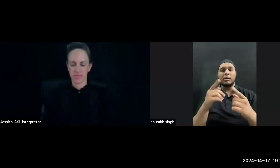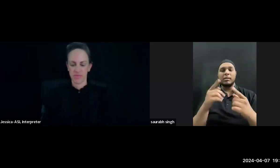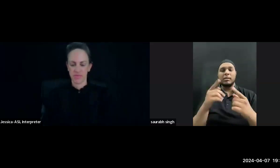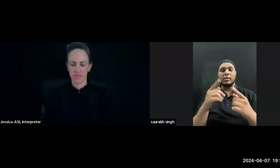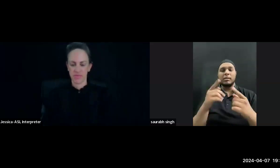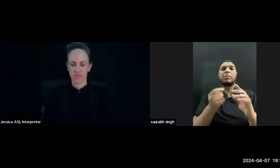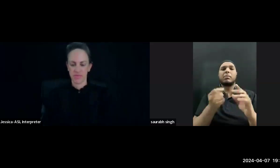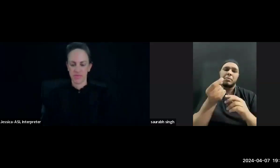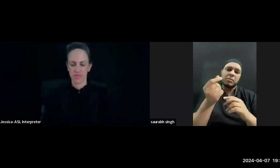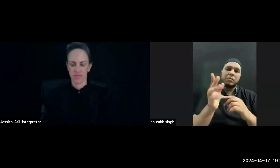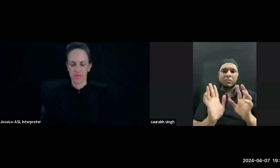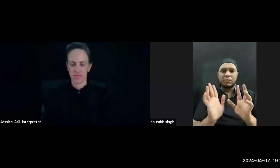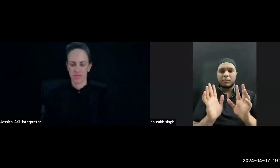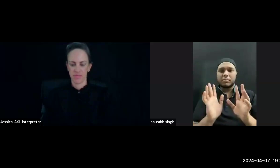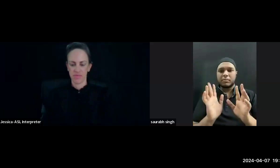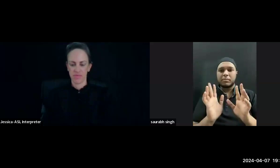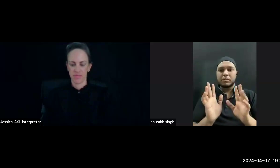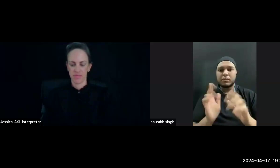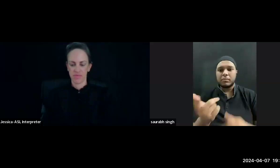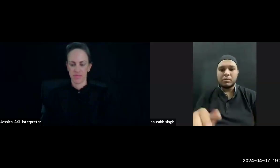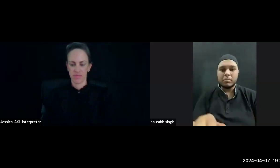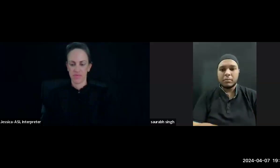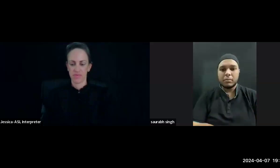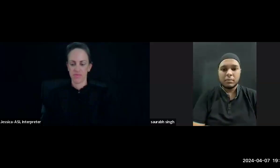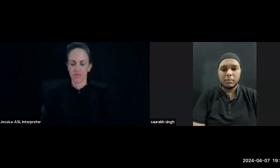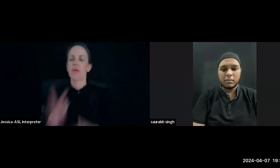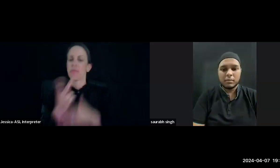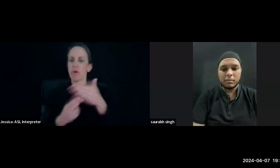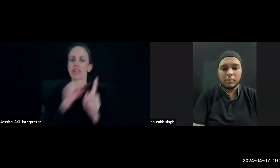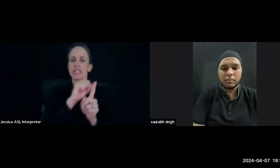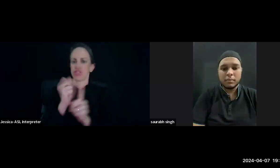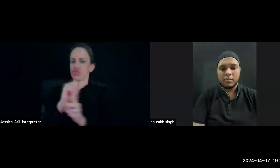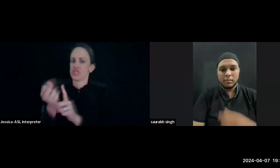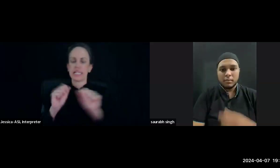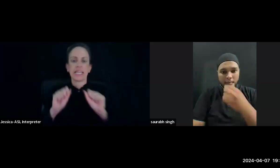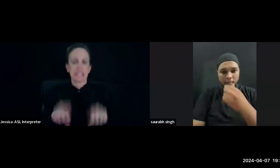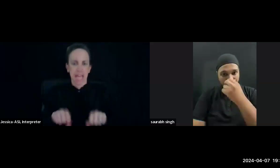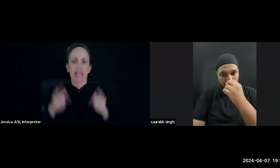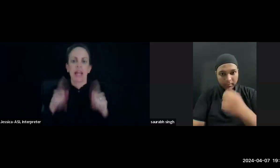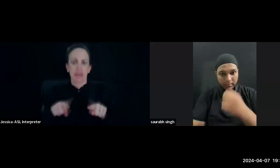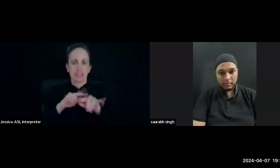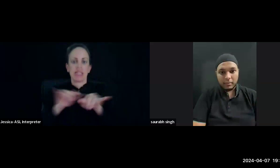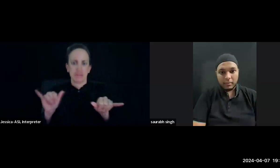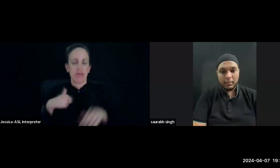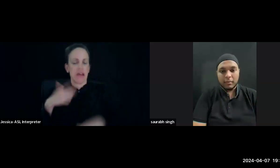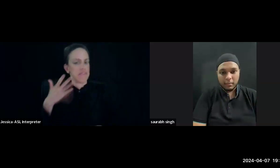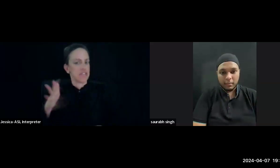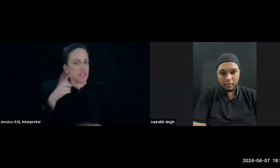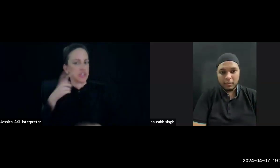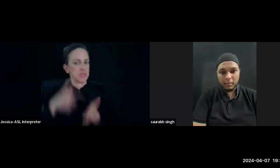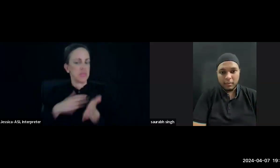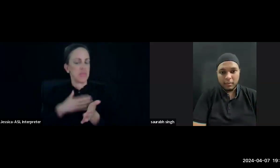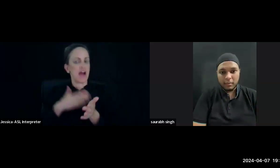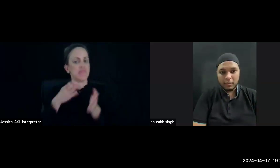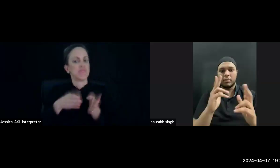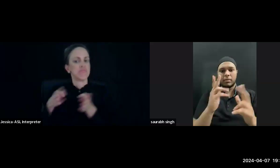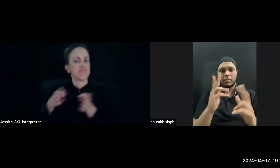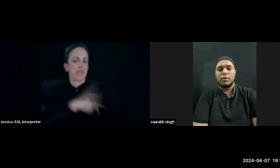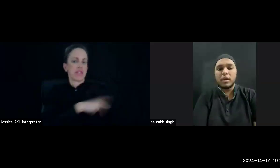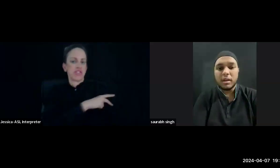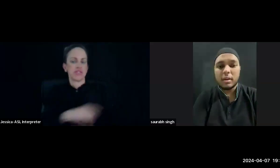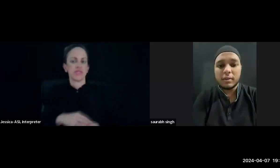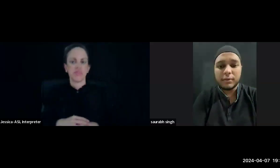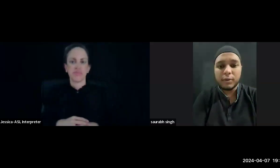my subjects. So the vision problem can usually it is later in onset. The hearing condition.